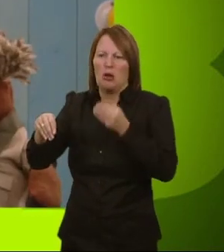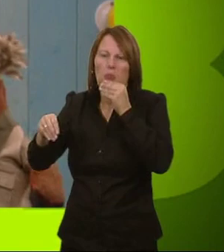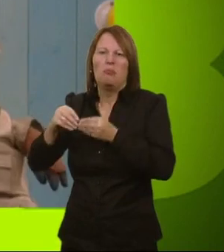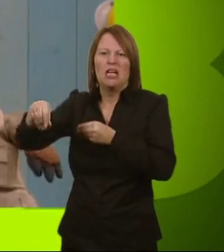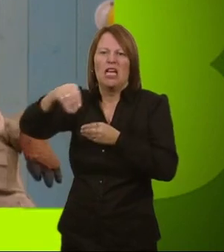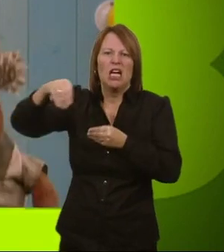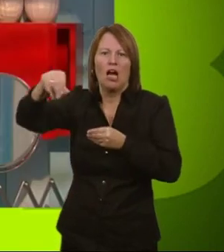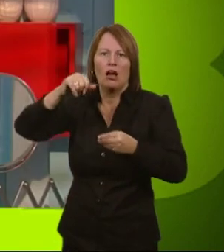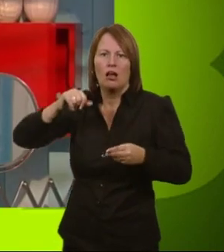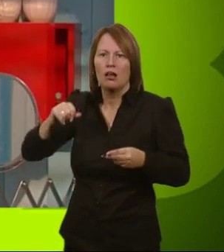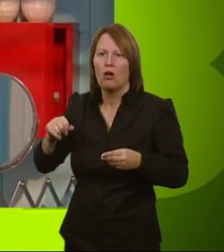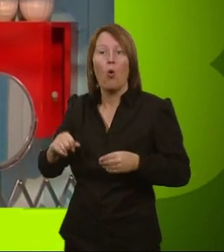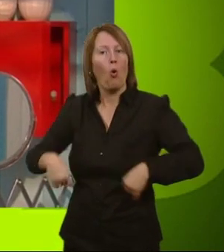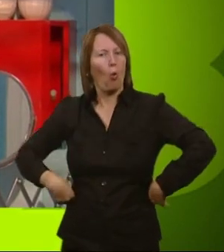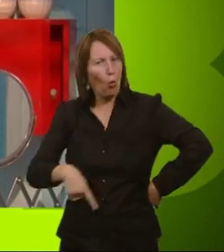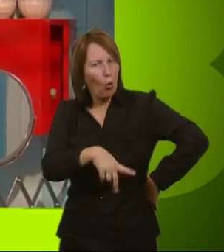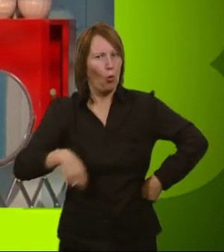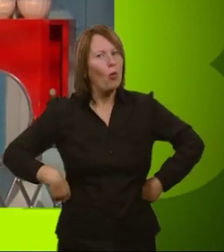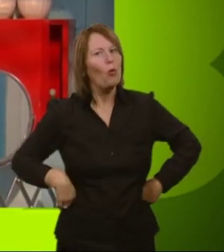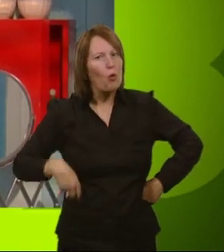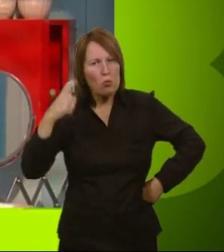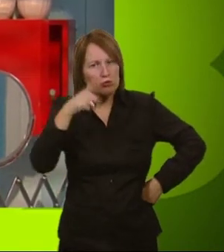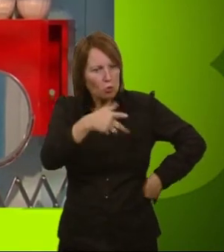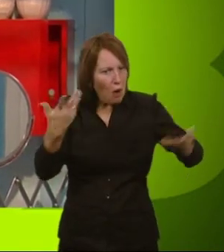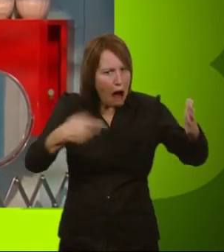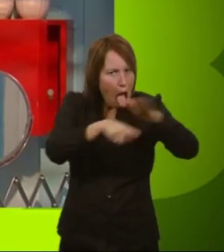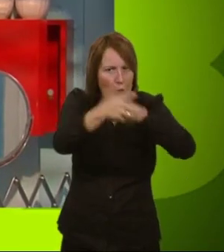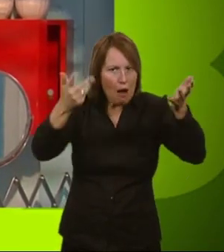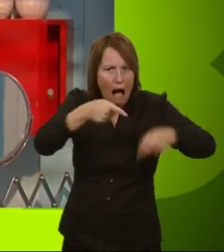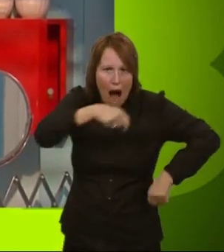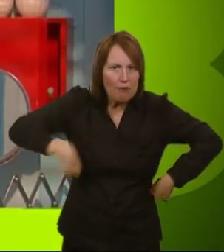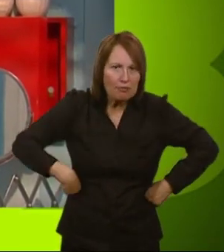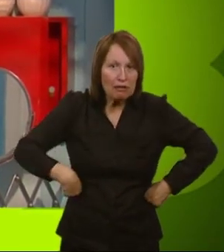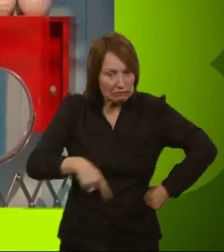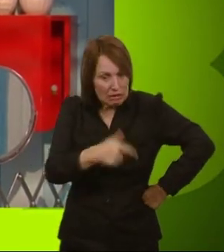spiffing Mr Huffington tuffington I wondered where you'd got to and